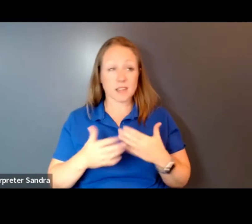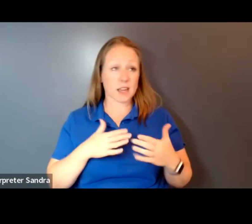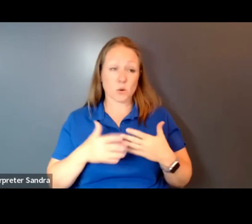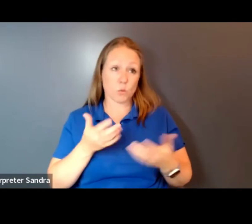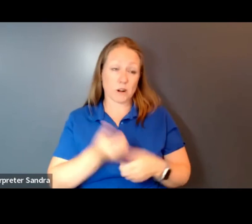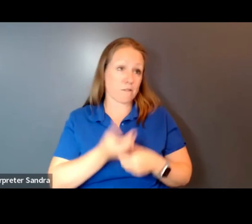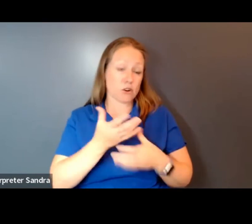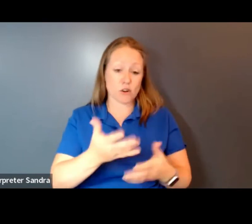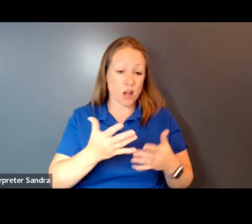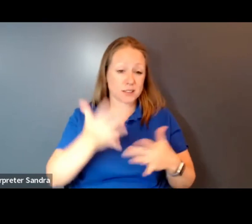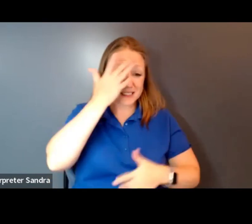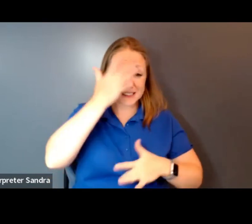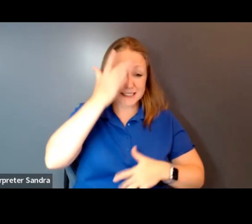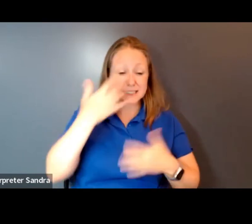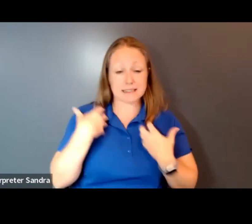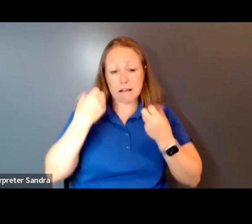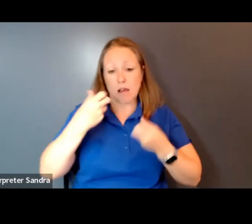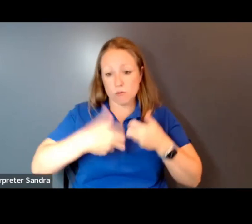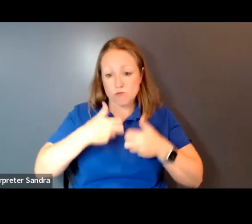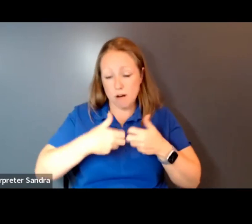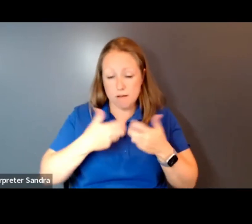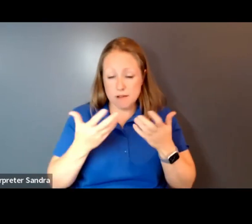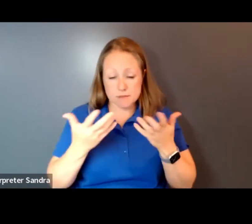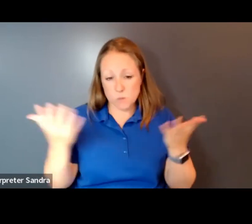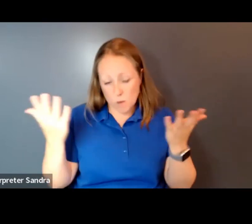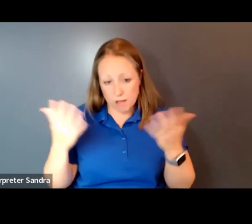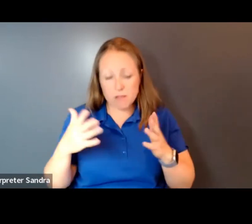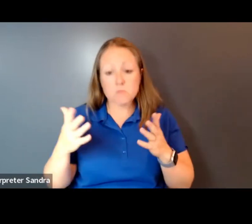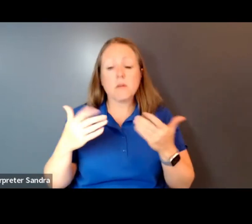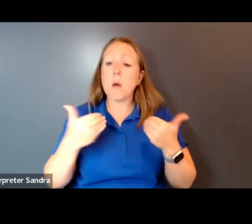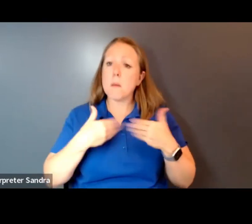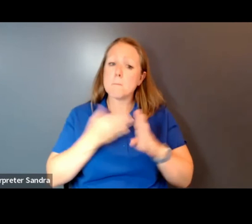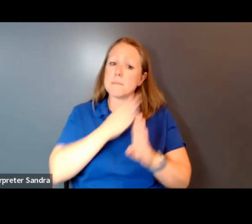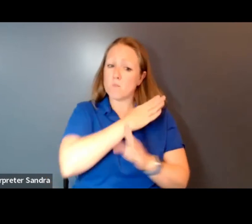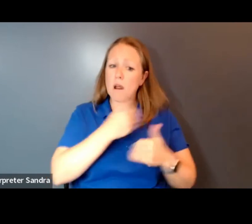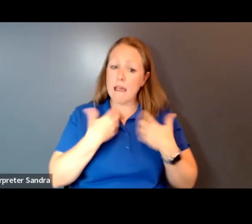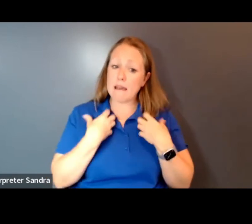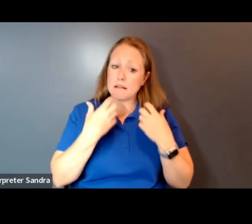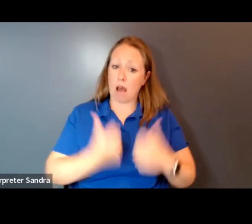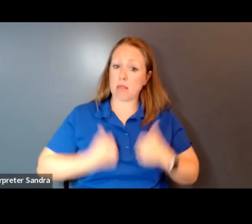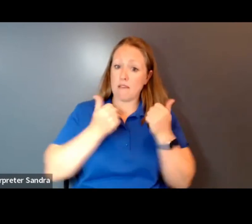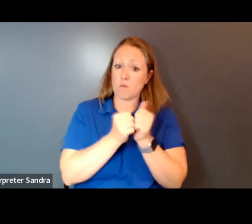issues and whatnot, but I had a life without disability. And in fact, I was very healthy. I was